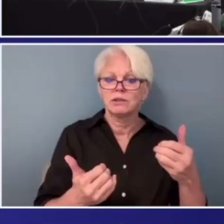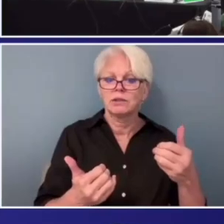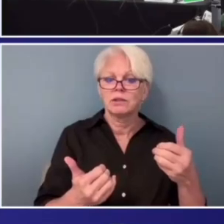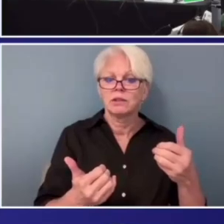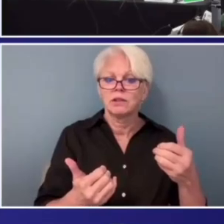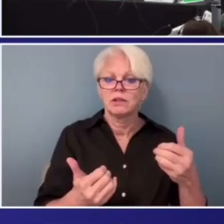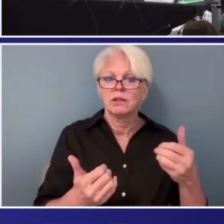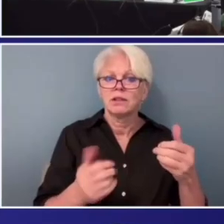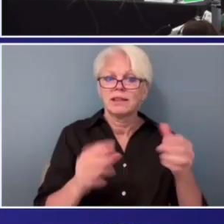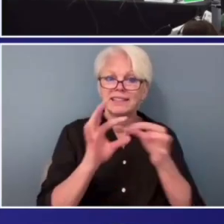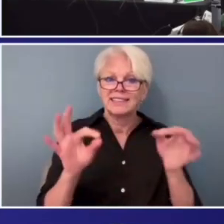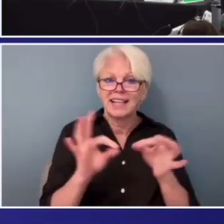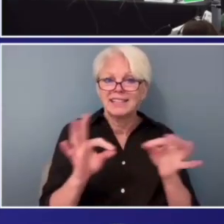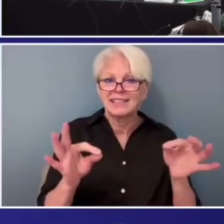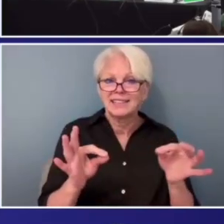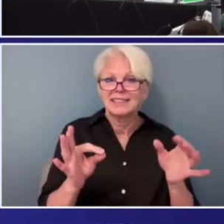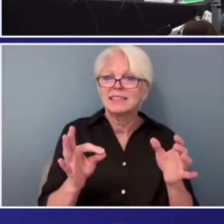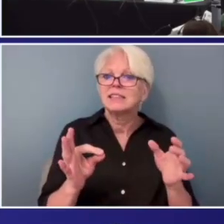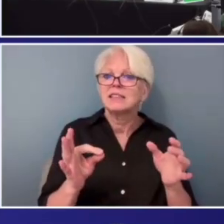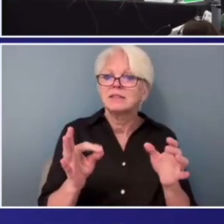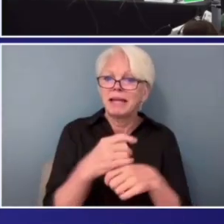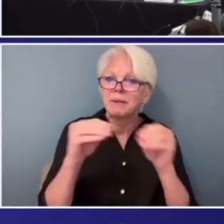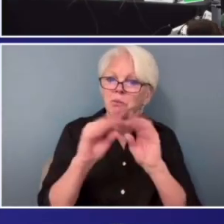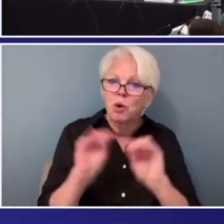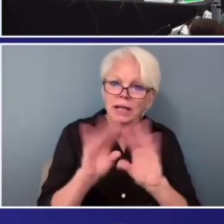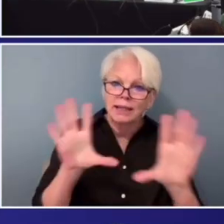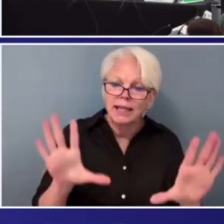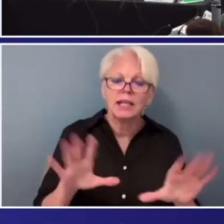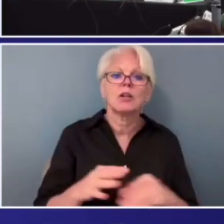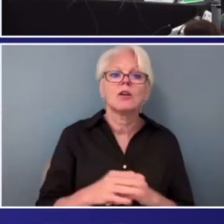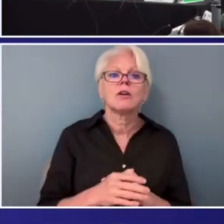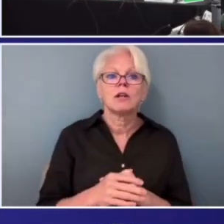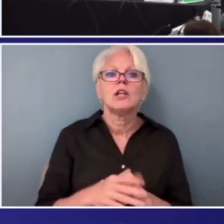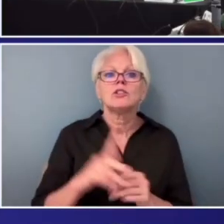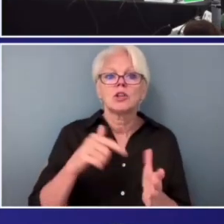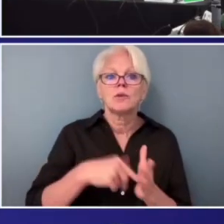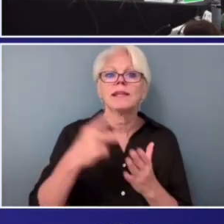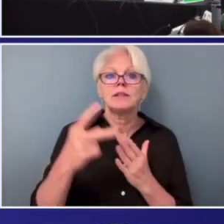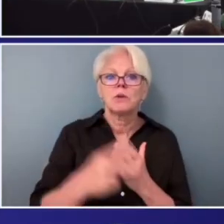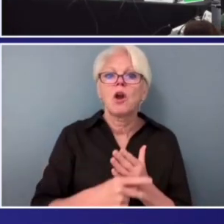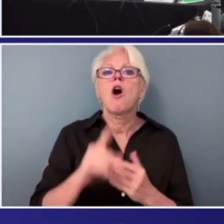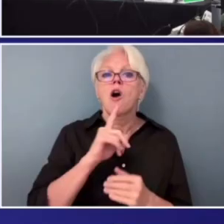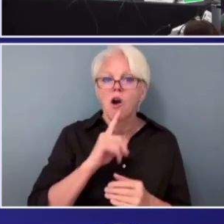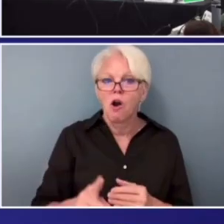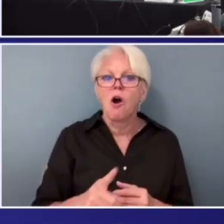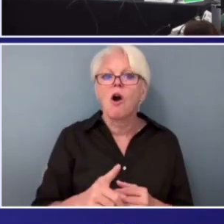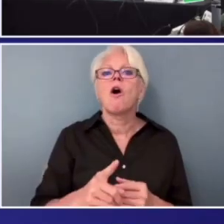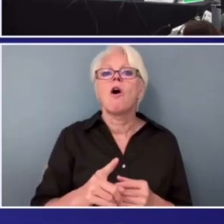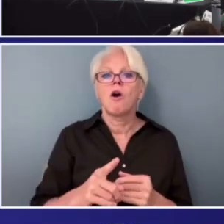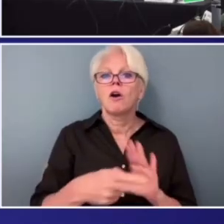little bit more clear. So what we did was these programs are designated as professional degrees.